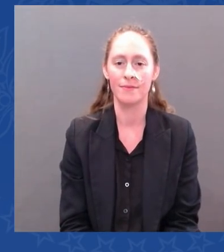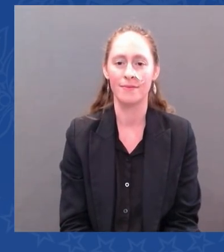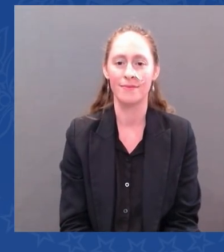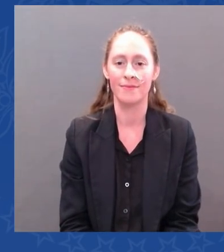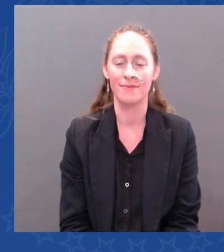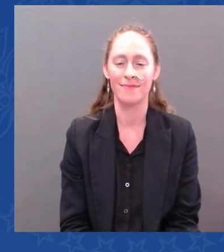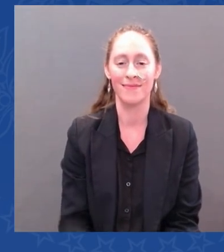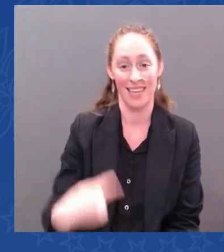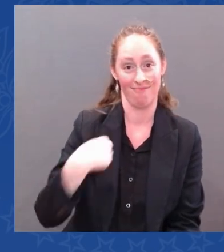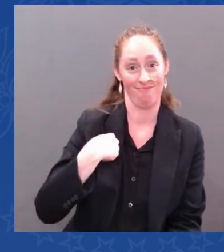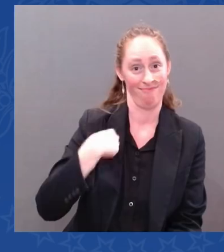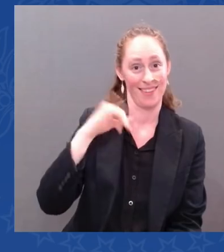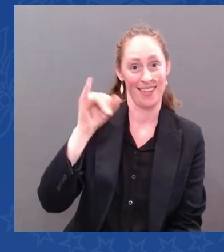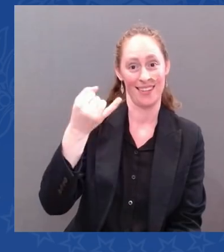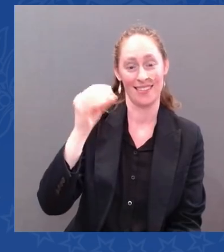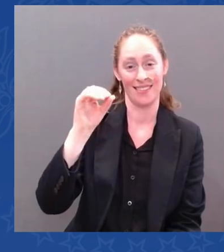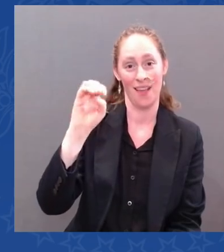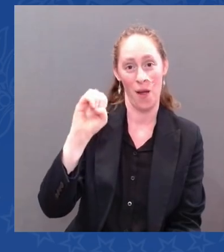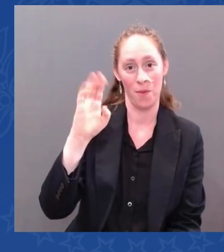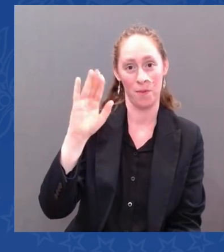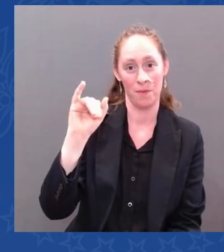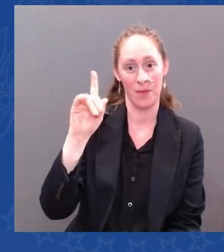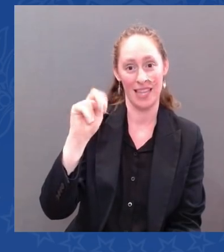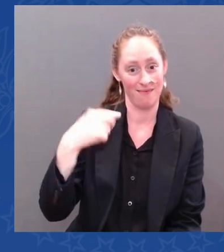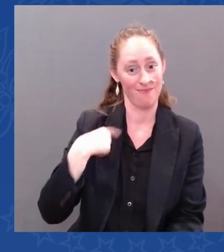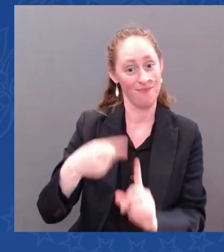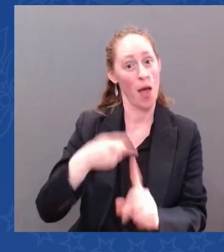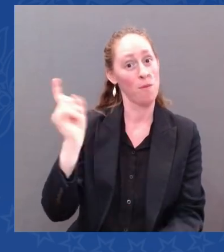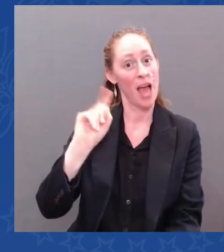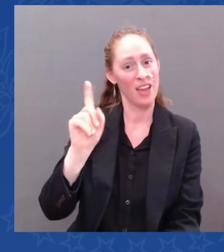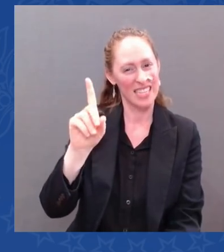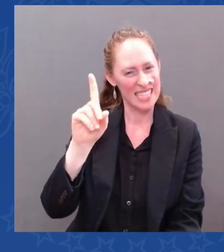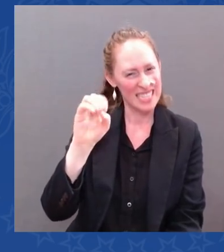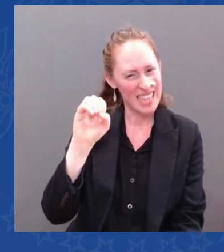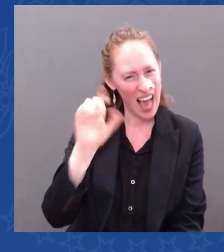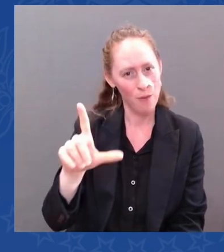which has more corporations incorporated than all of the rest of the country combined.